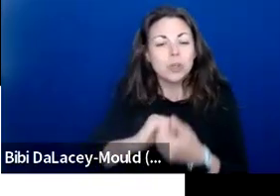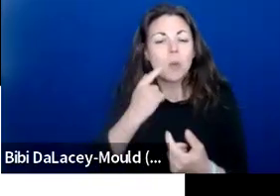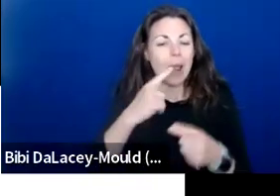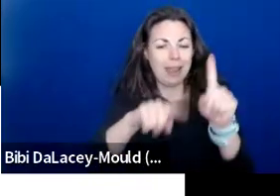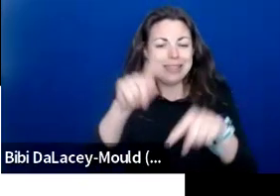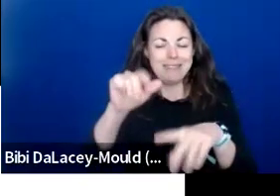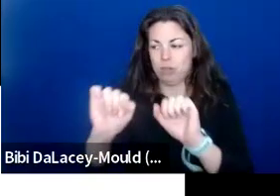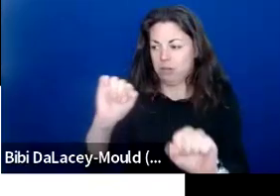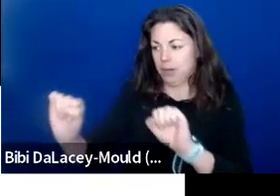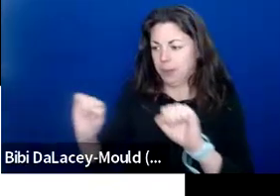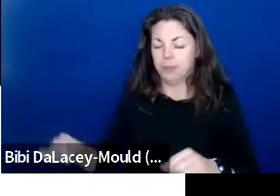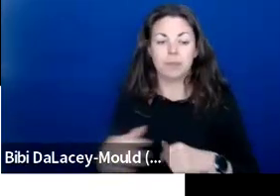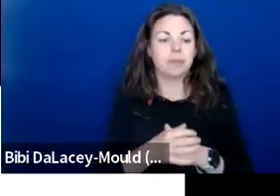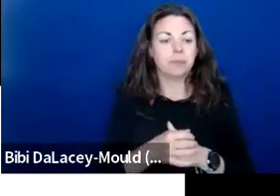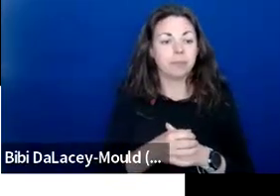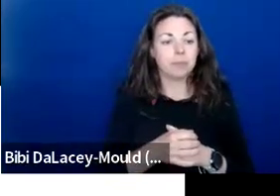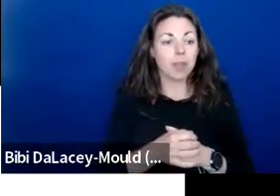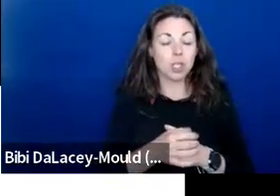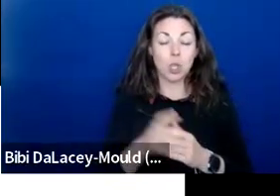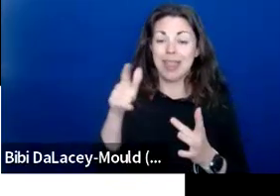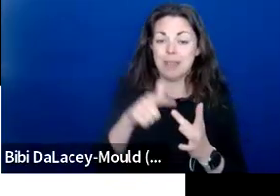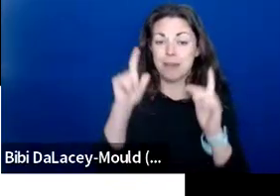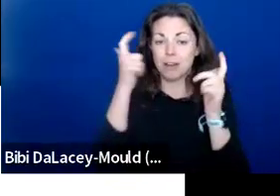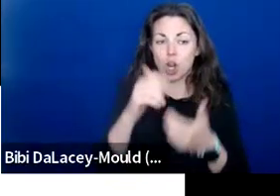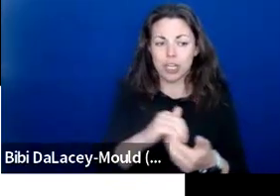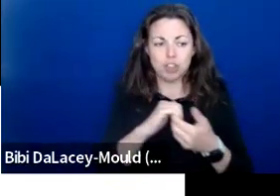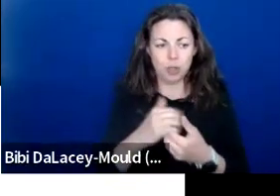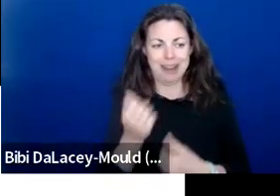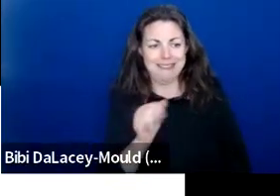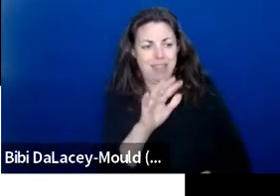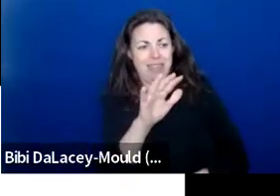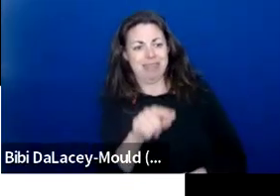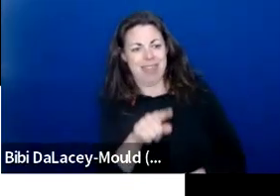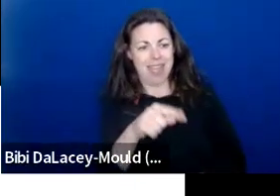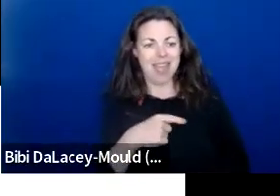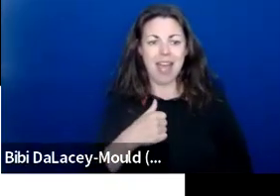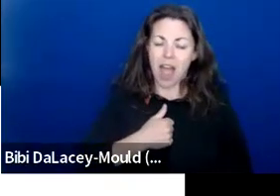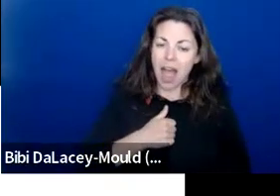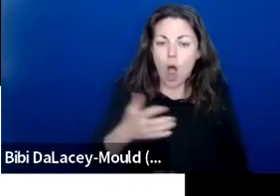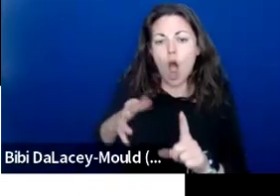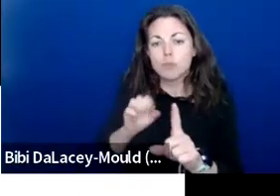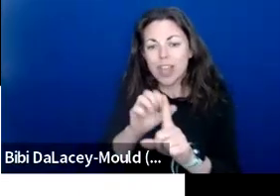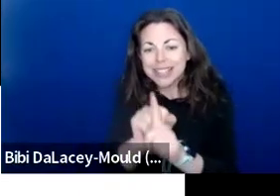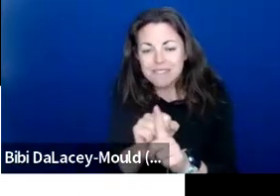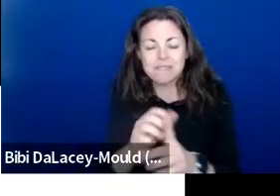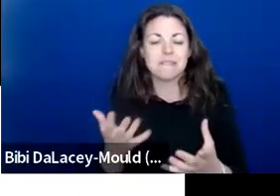I've put the ones for Imperial College Union here. But to some degree, they address educational